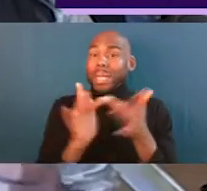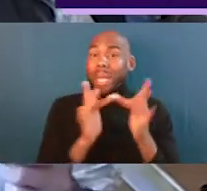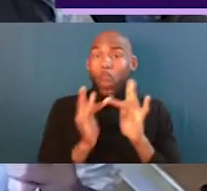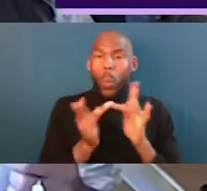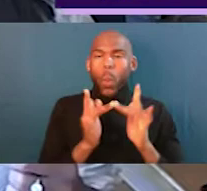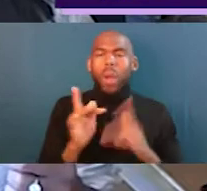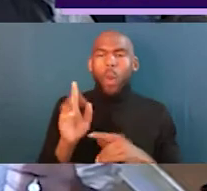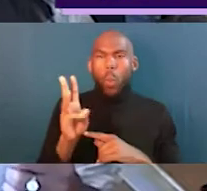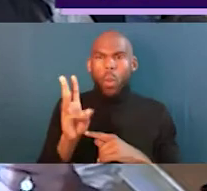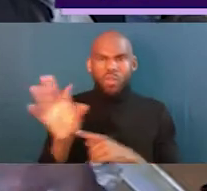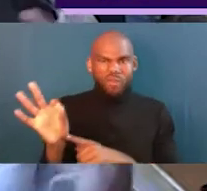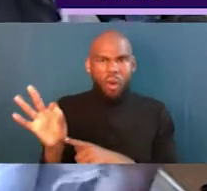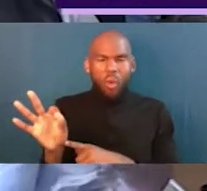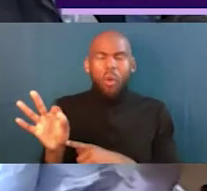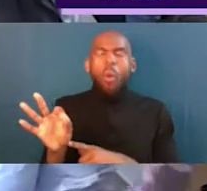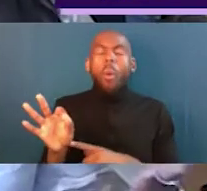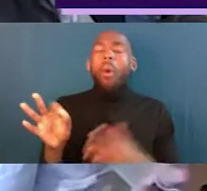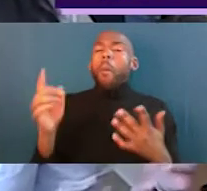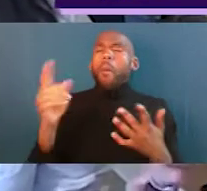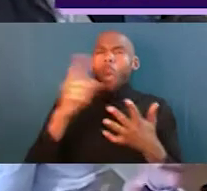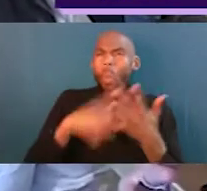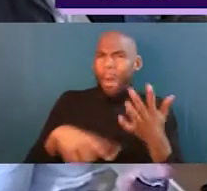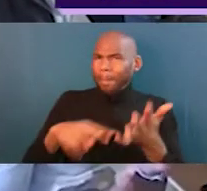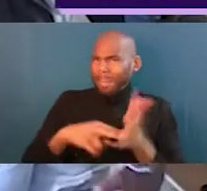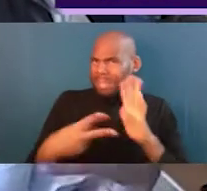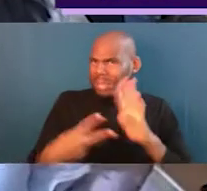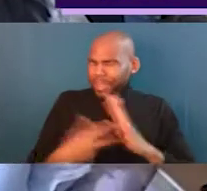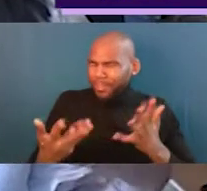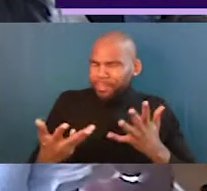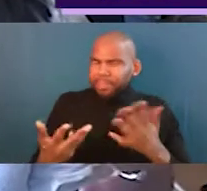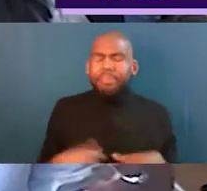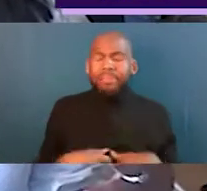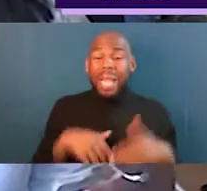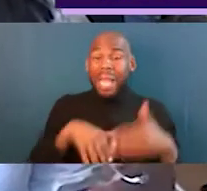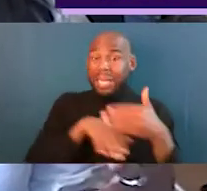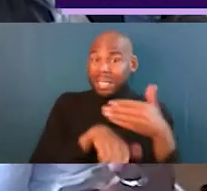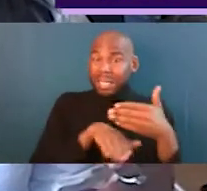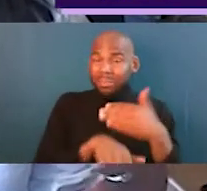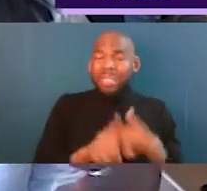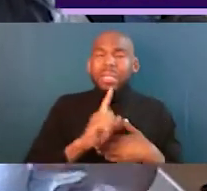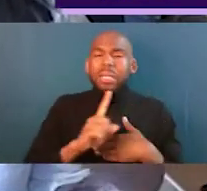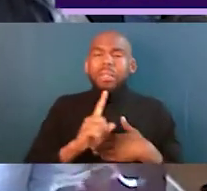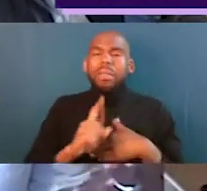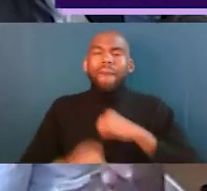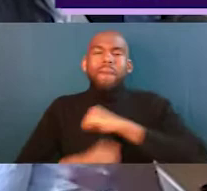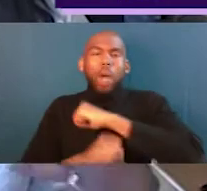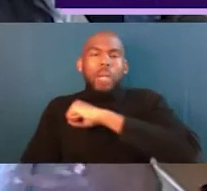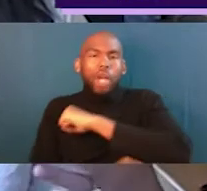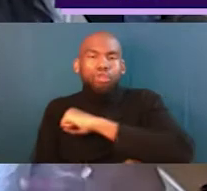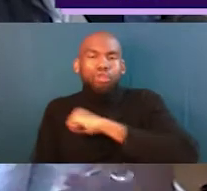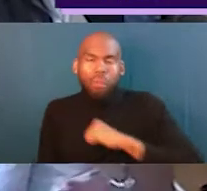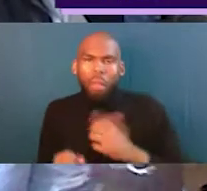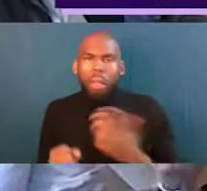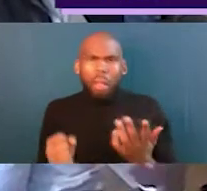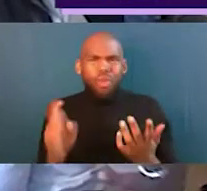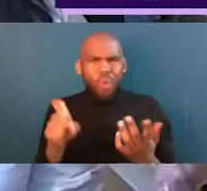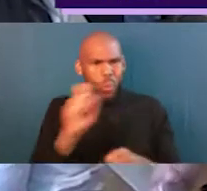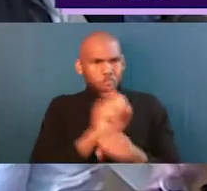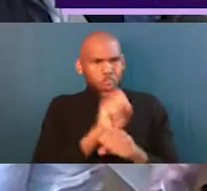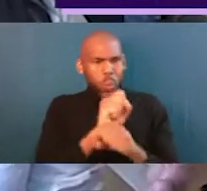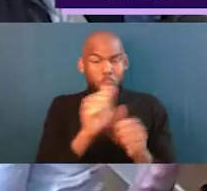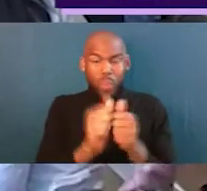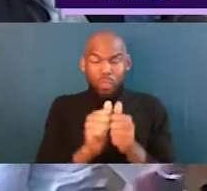and what this really points to is that accessibility is foundational for us to work with this community